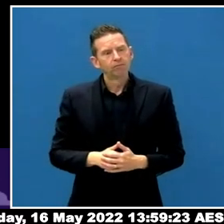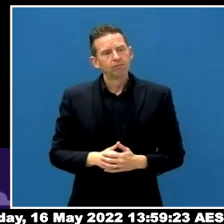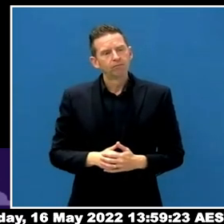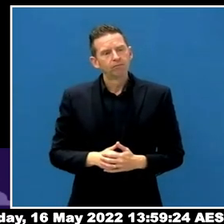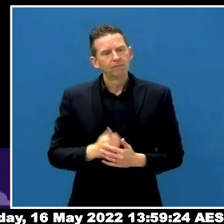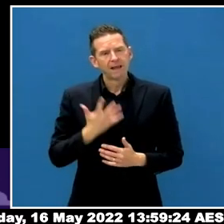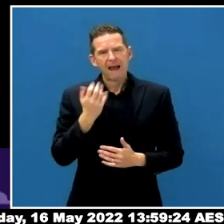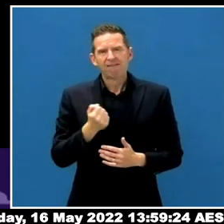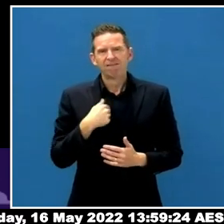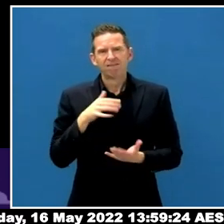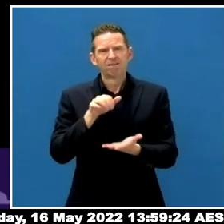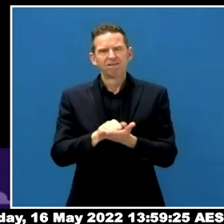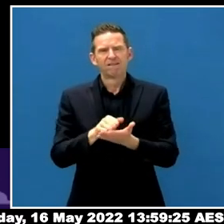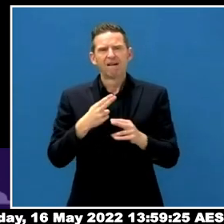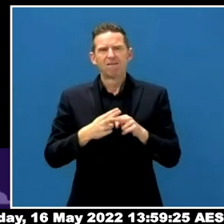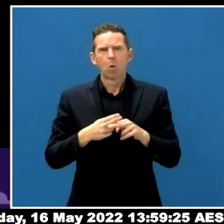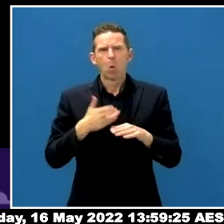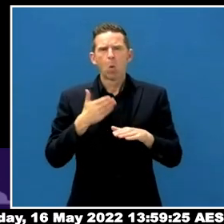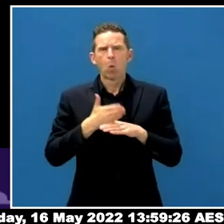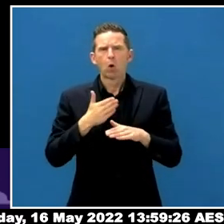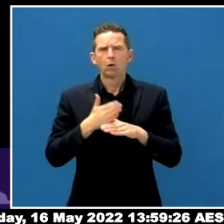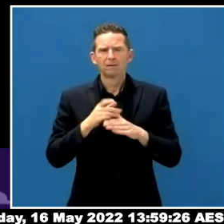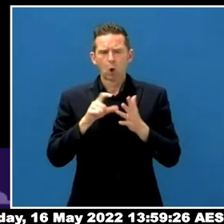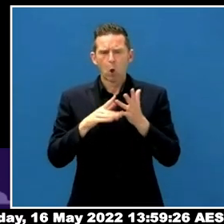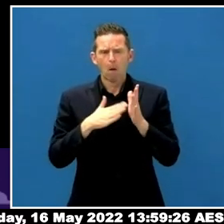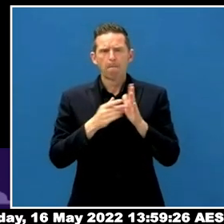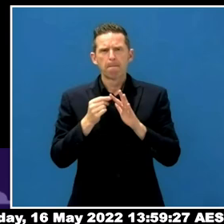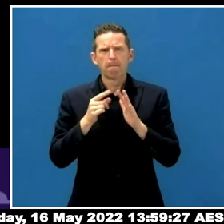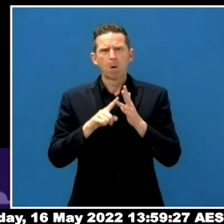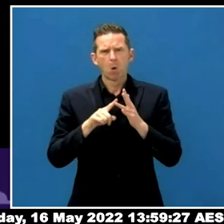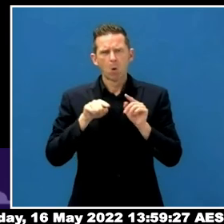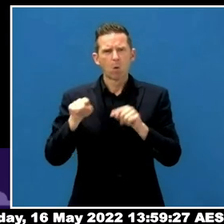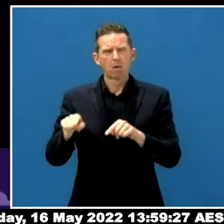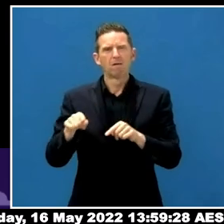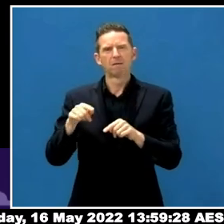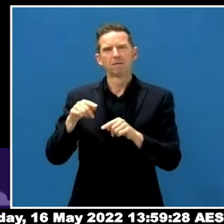at 10.30, and I rang them and I said, "I need to leave and I need to leave now,